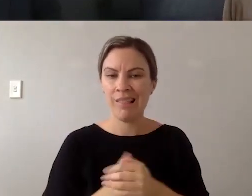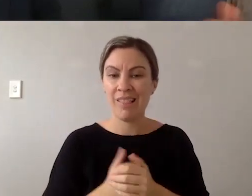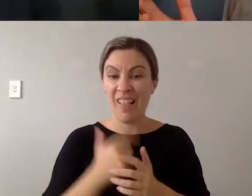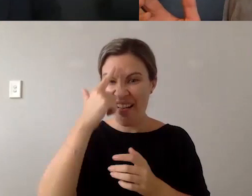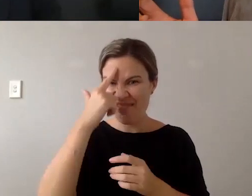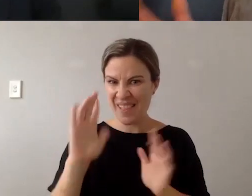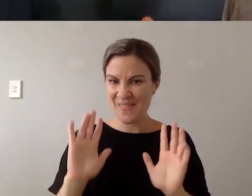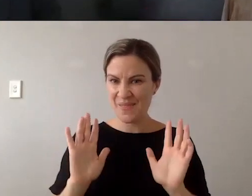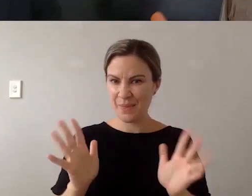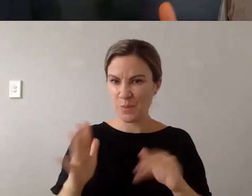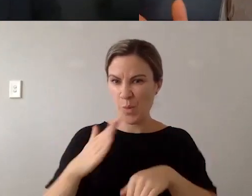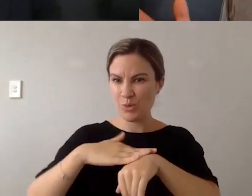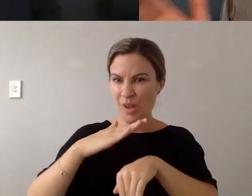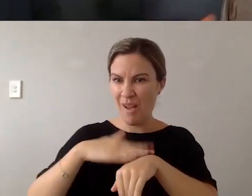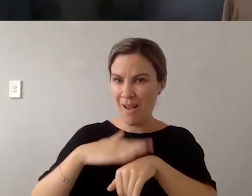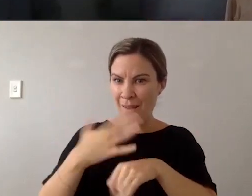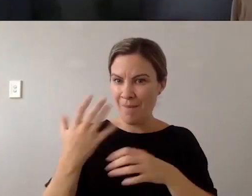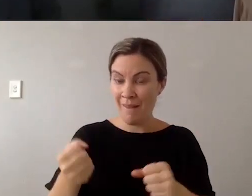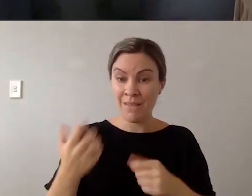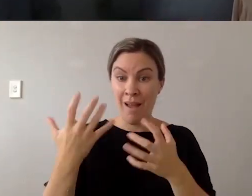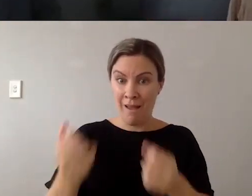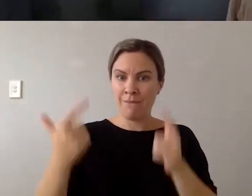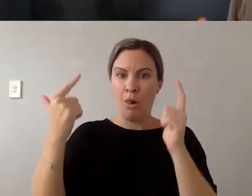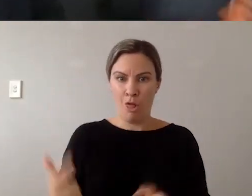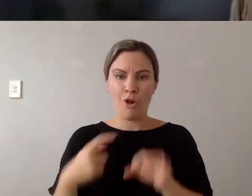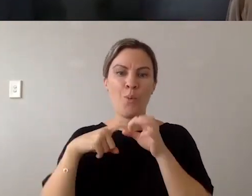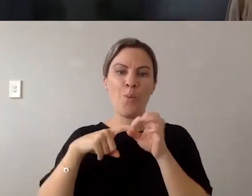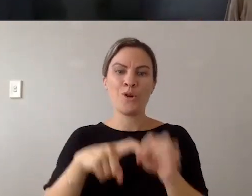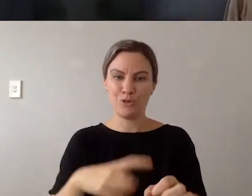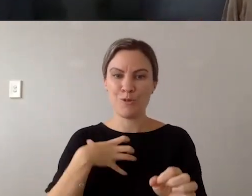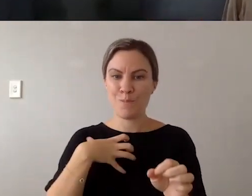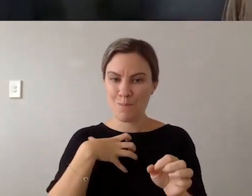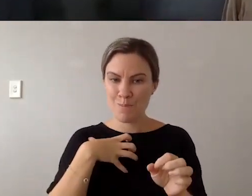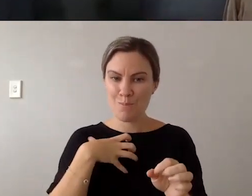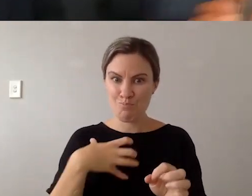questions. We've received quite a few more. I'll just quickly respond